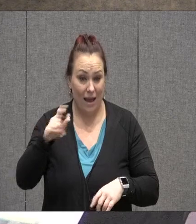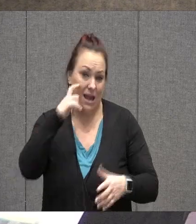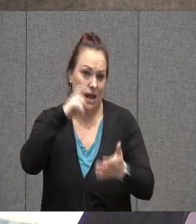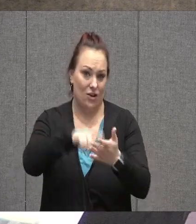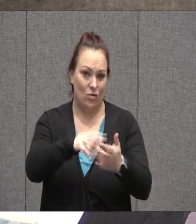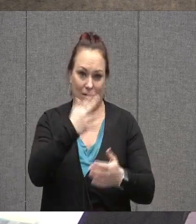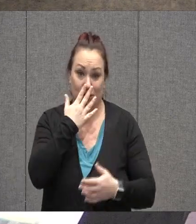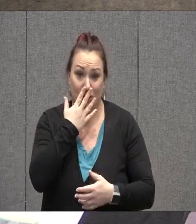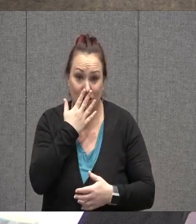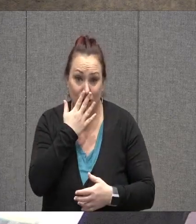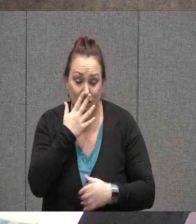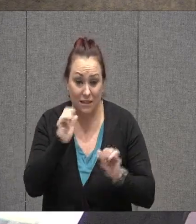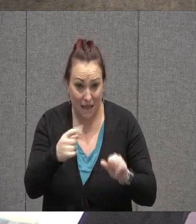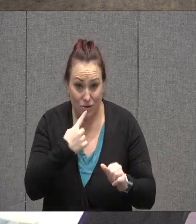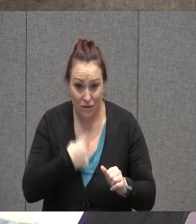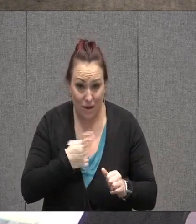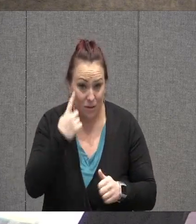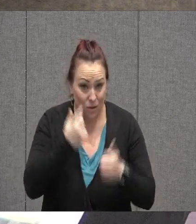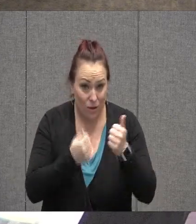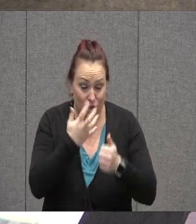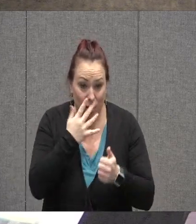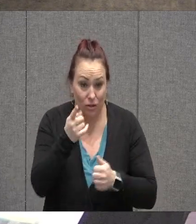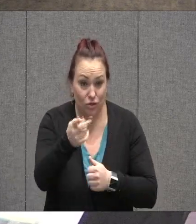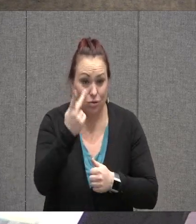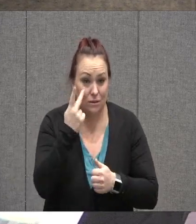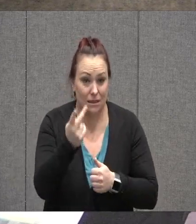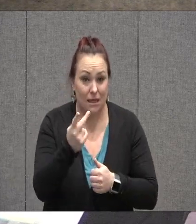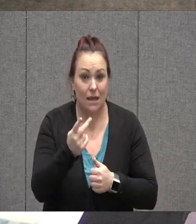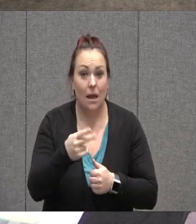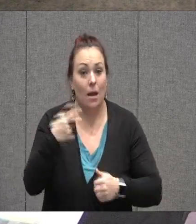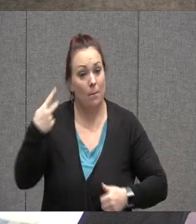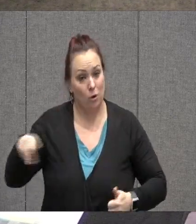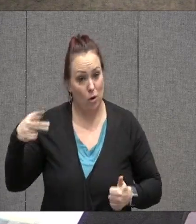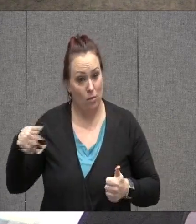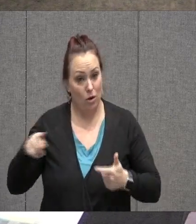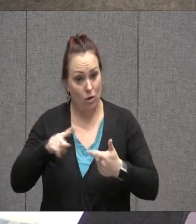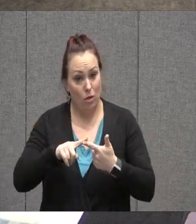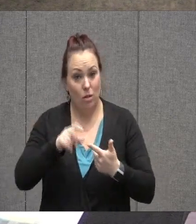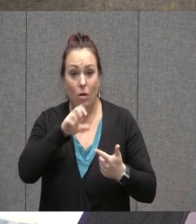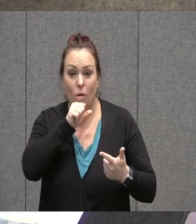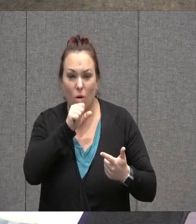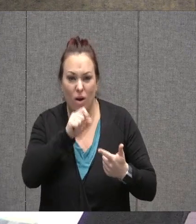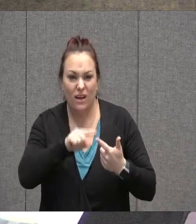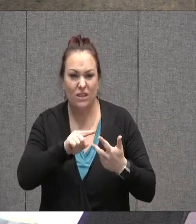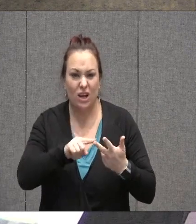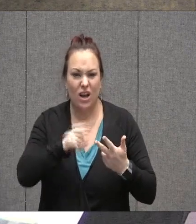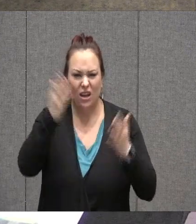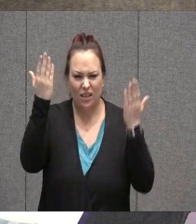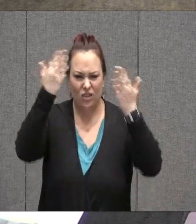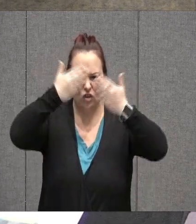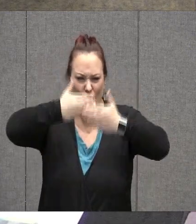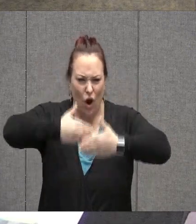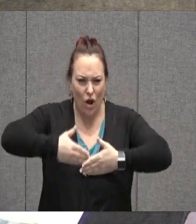I see some purple, definitely some orange, and some dark. What is that thing in the middle?